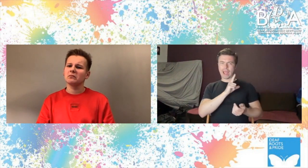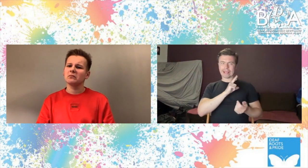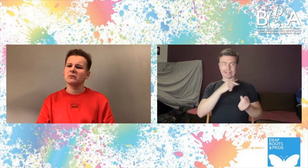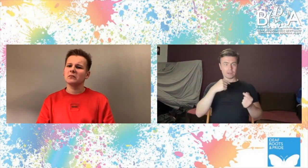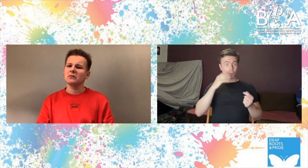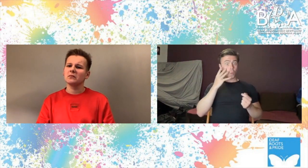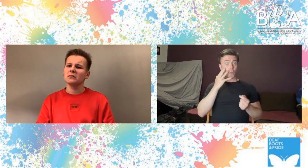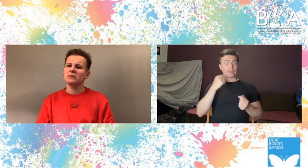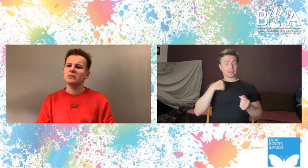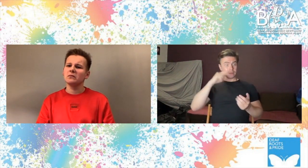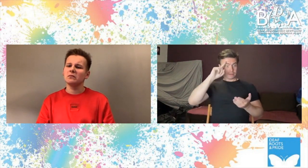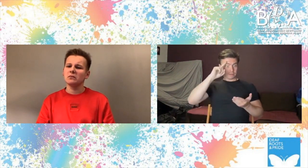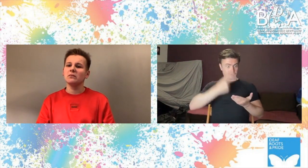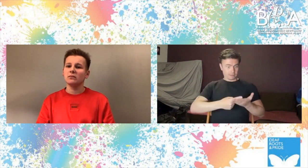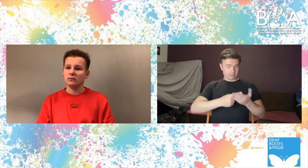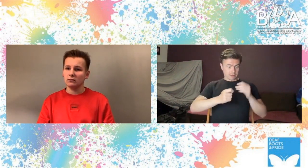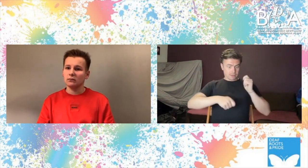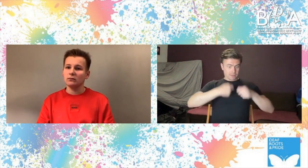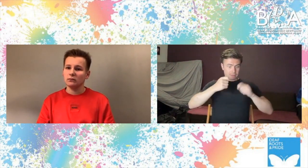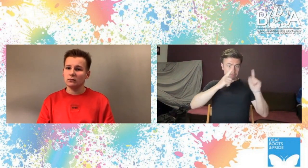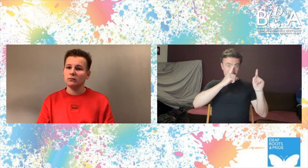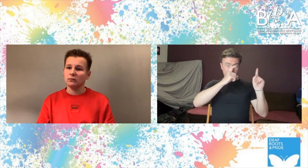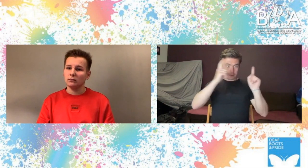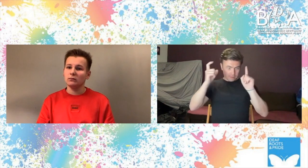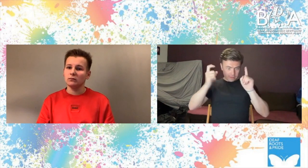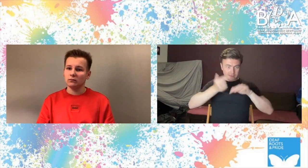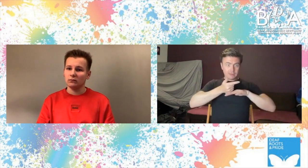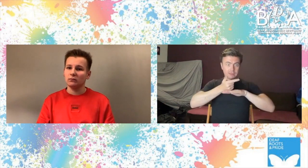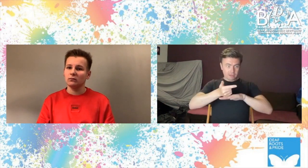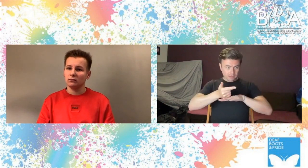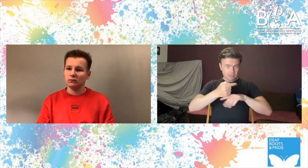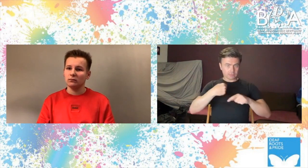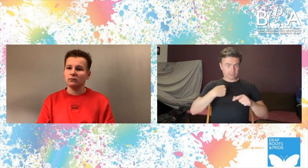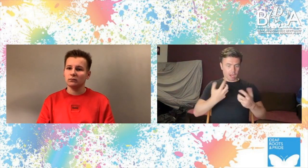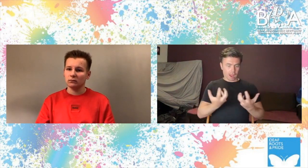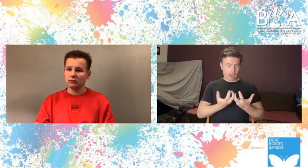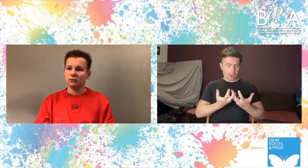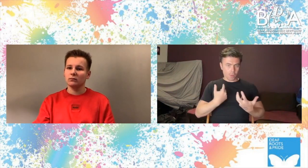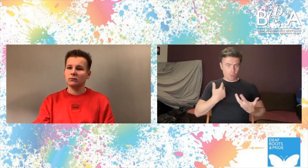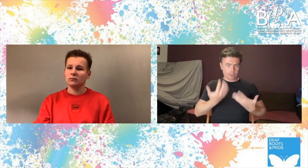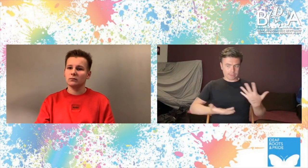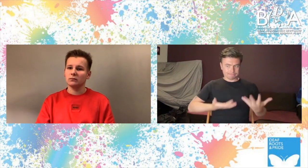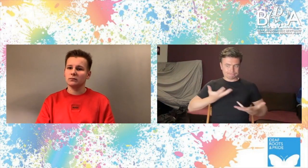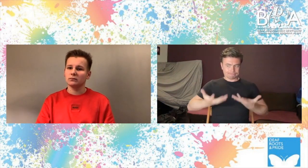because I needed to look at how to become professional, as well as how to